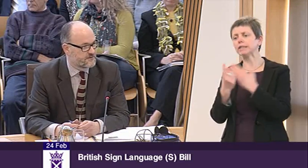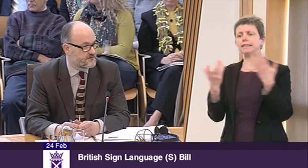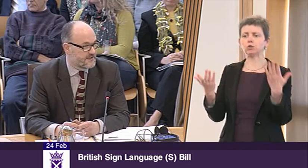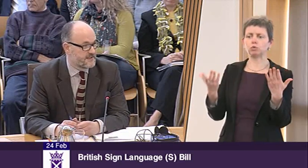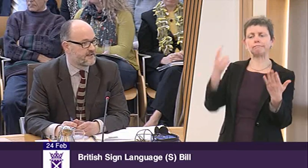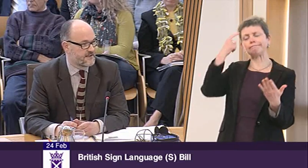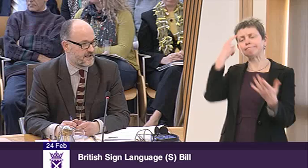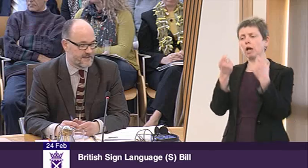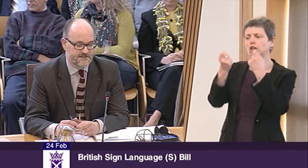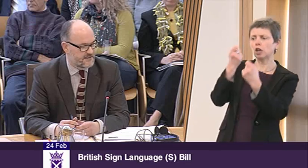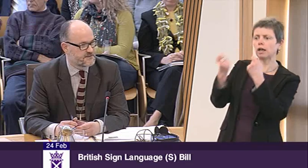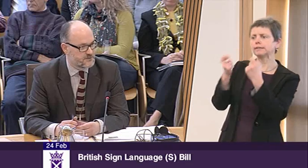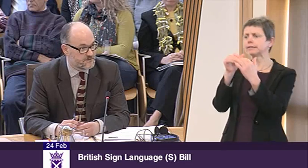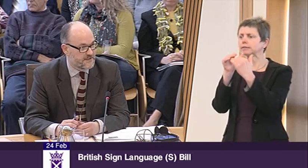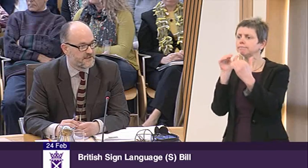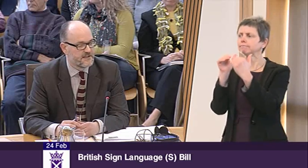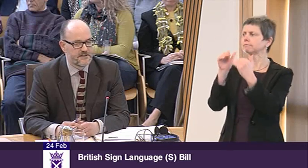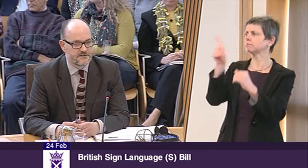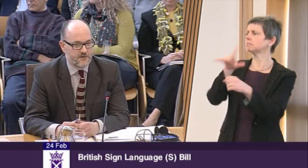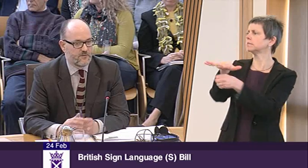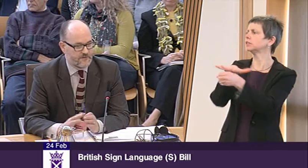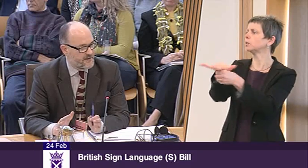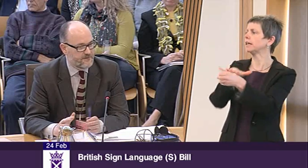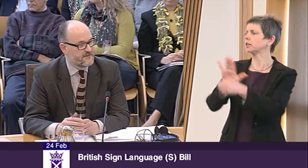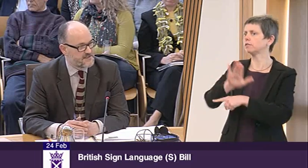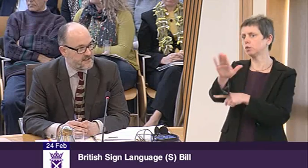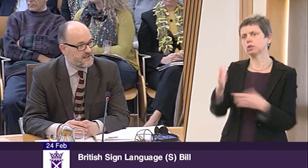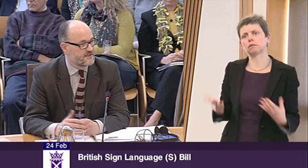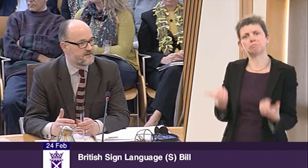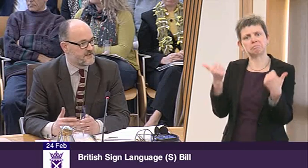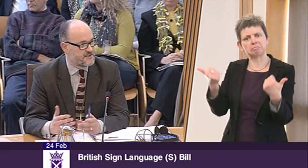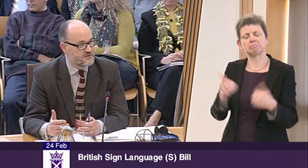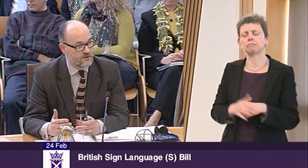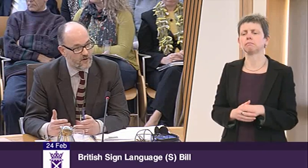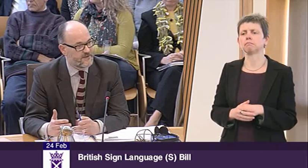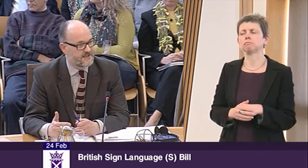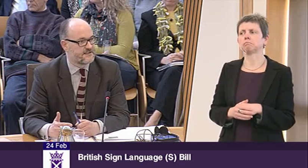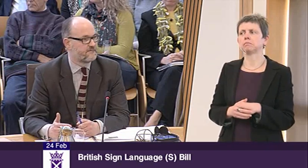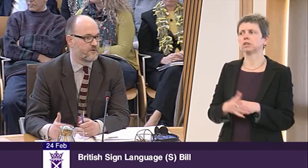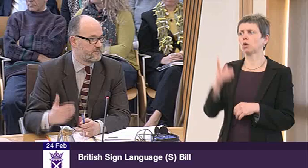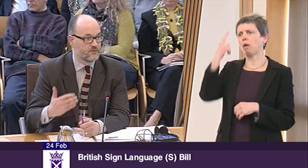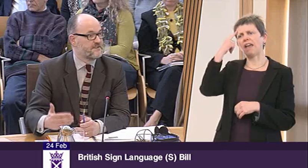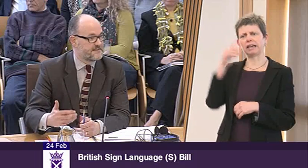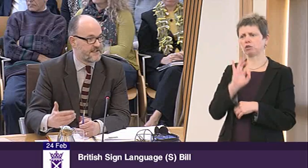of the day, which is as it should be. There is not a strong lobby asking for more detail